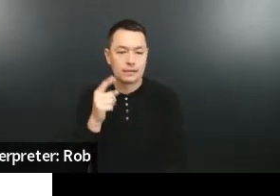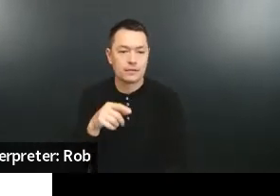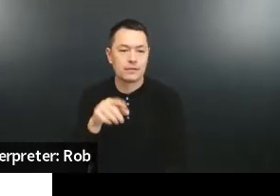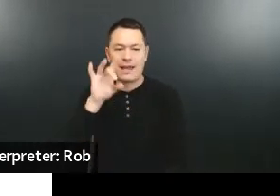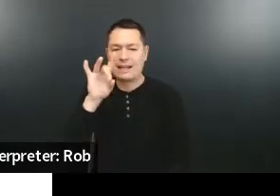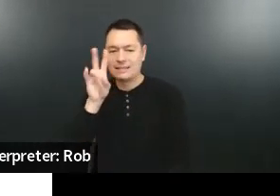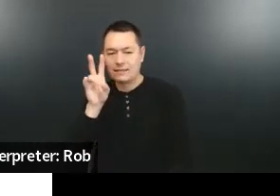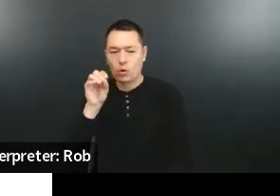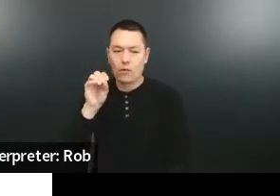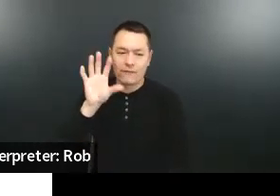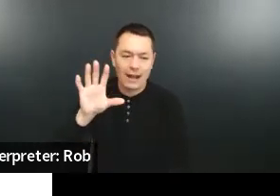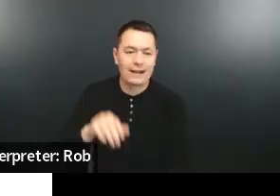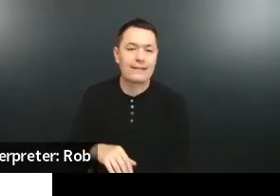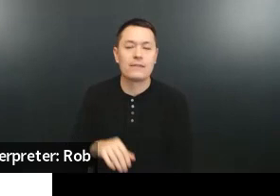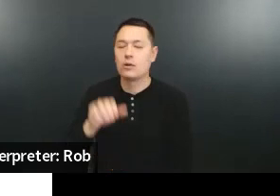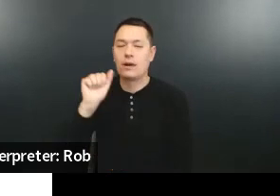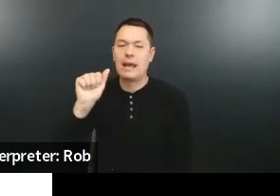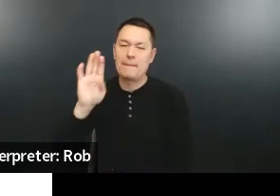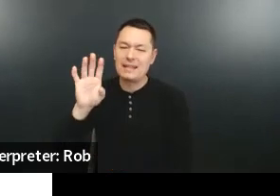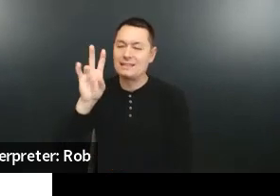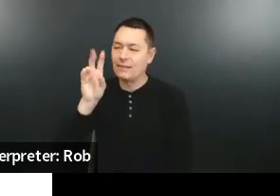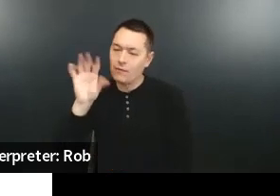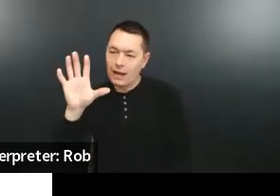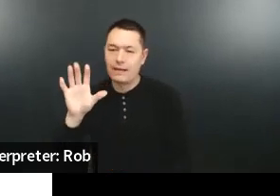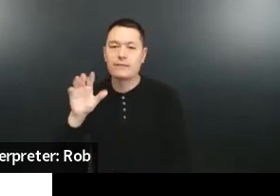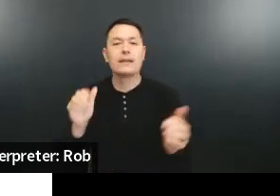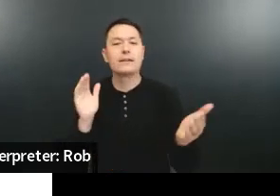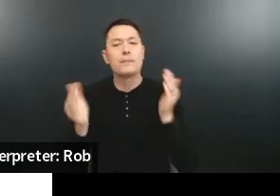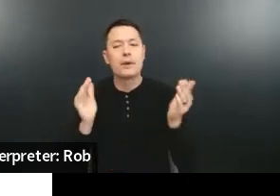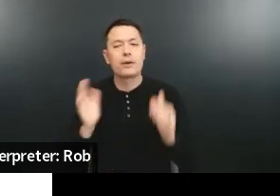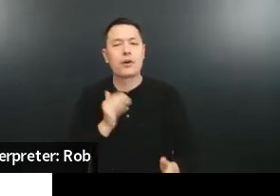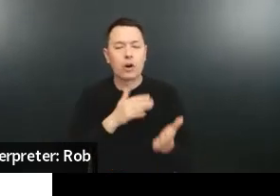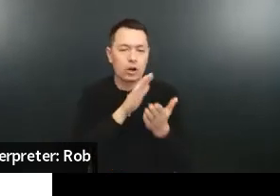dashboard where we can compare our college rates against other colleges